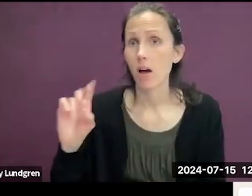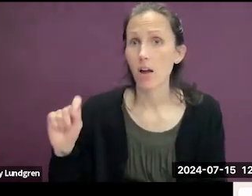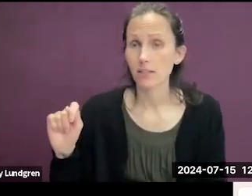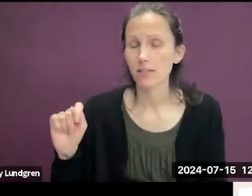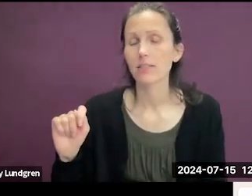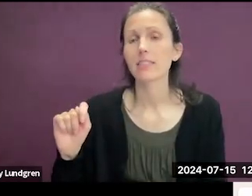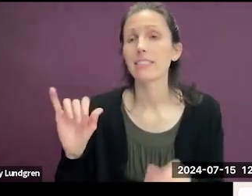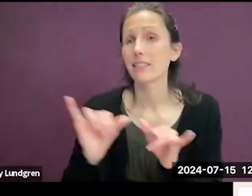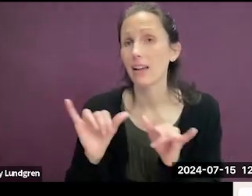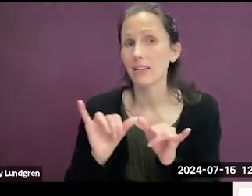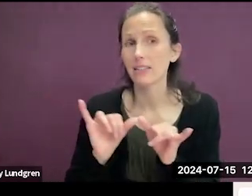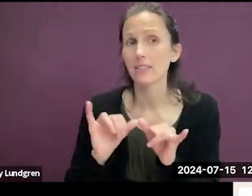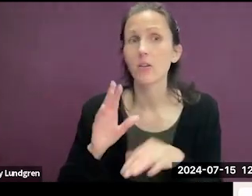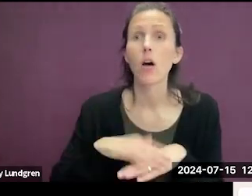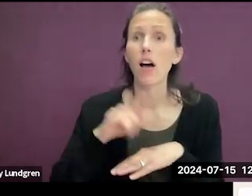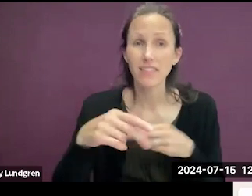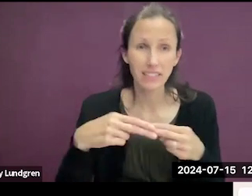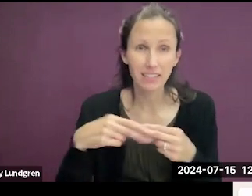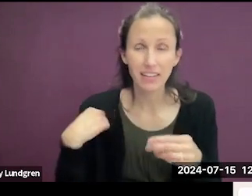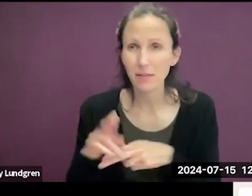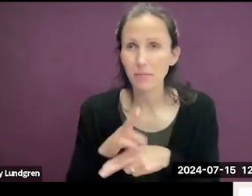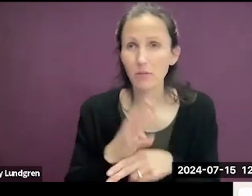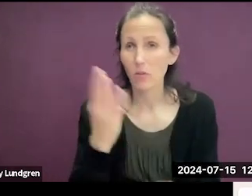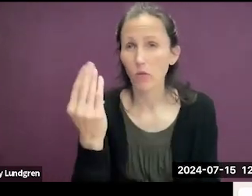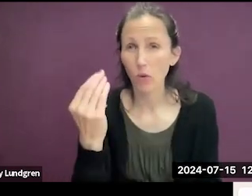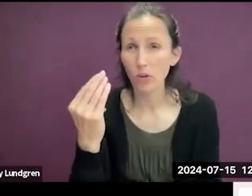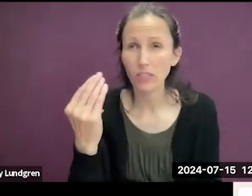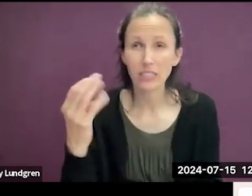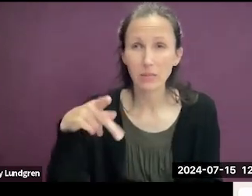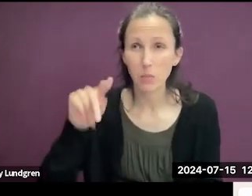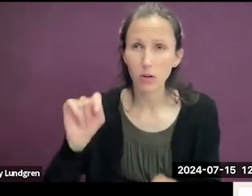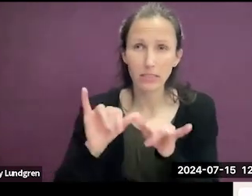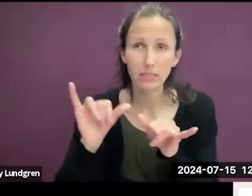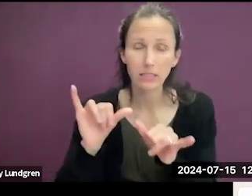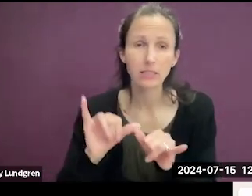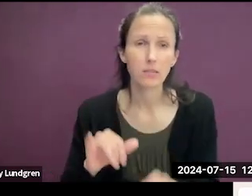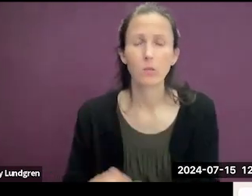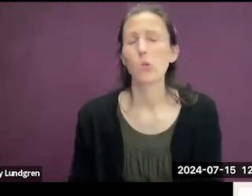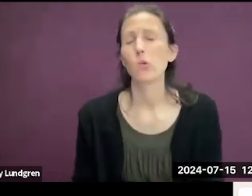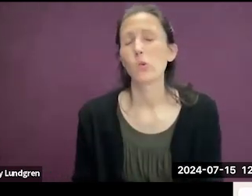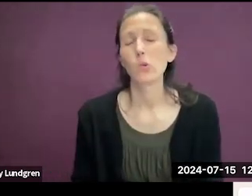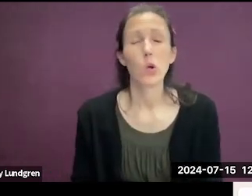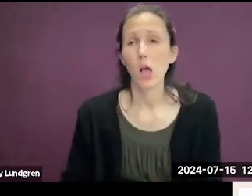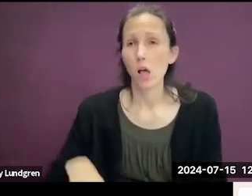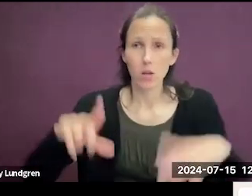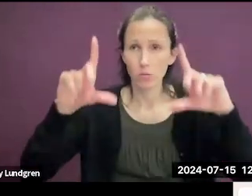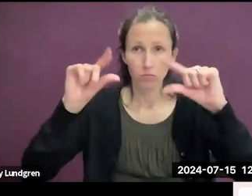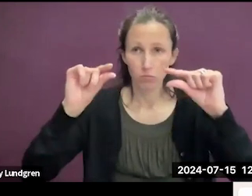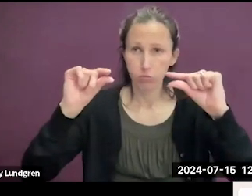So on this slide I'm using 14 point. So obviously, it's very much too small.